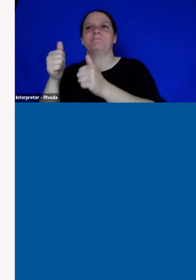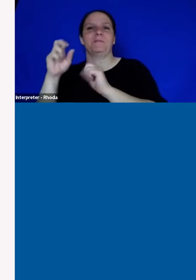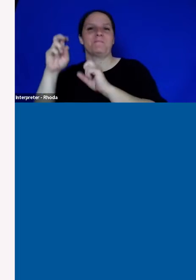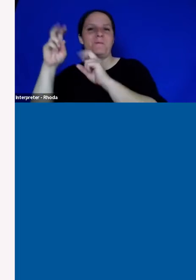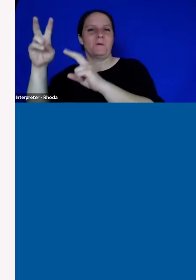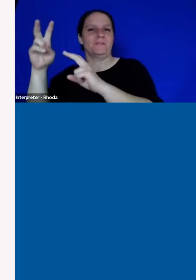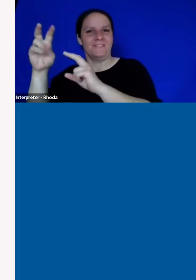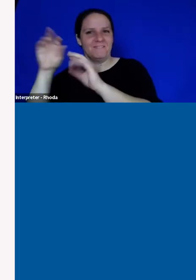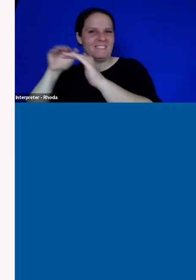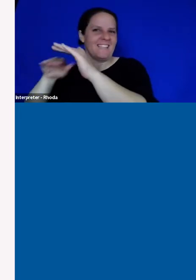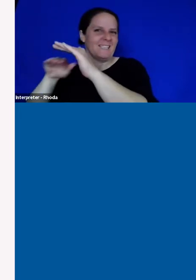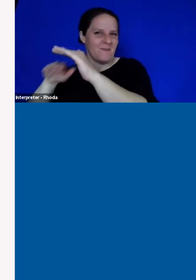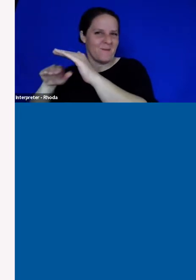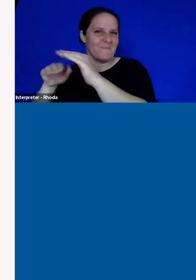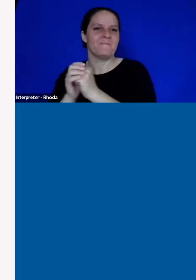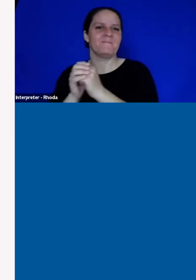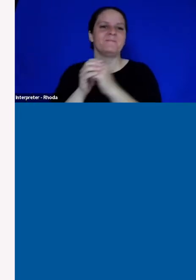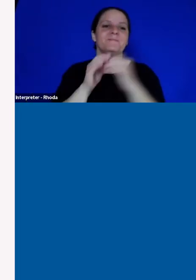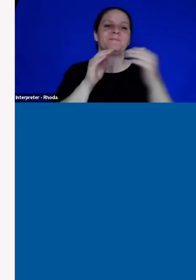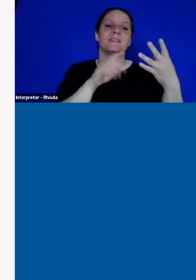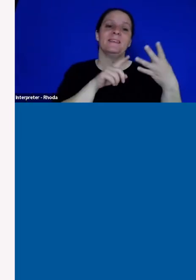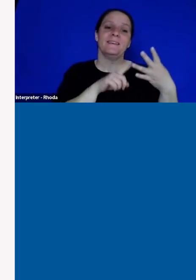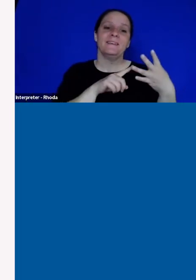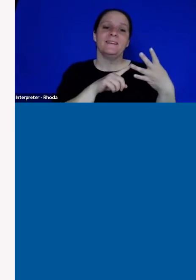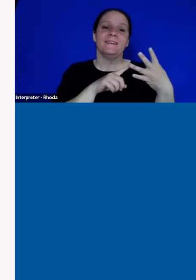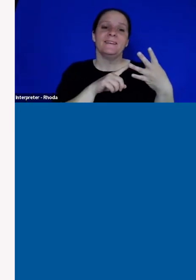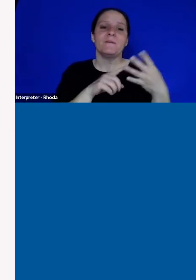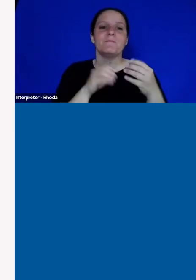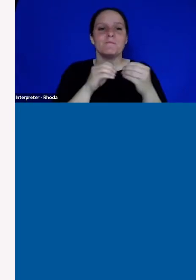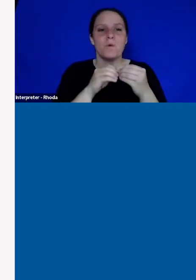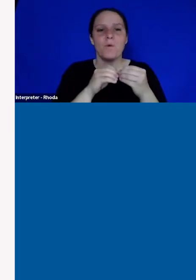and platform specific workarounds. And finally, after this presentation,